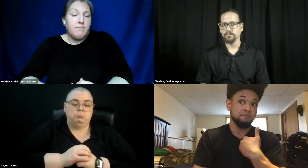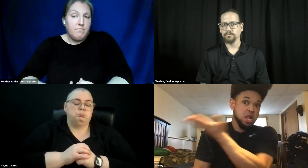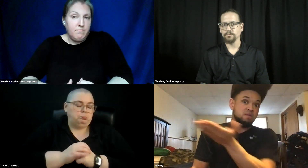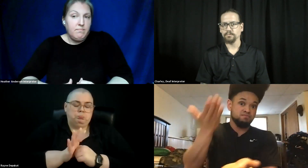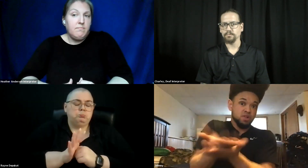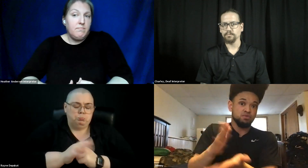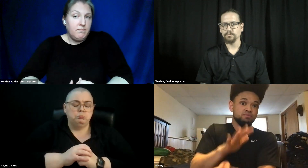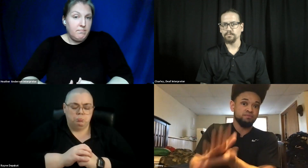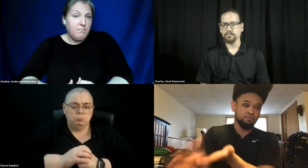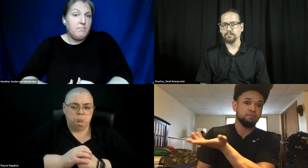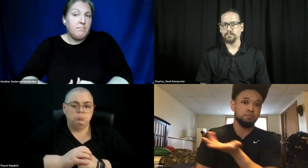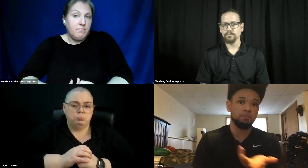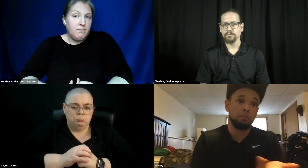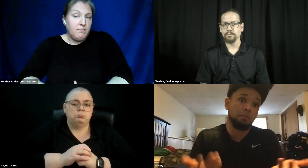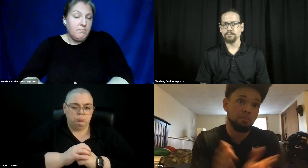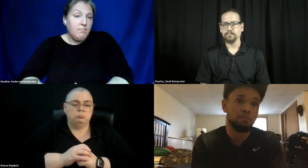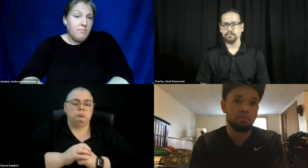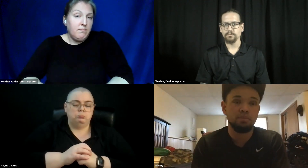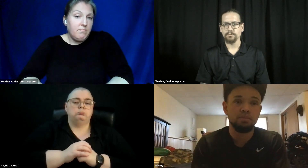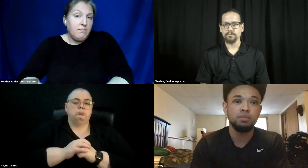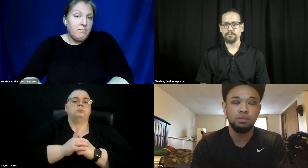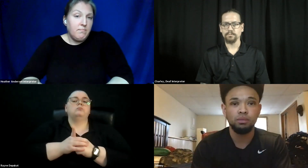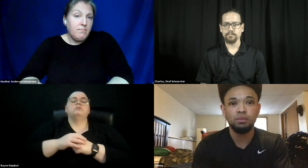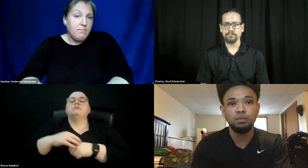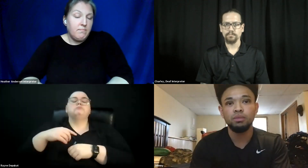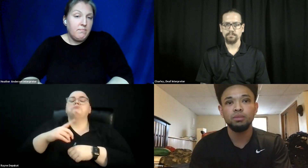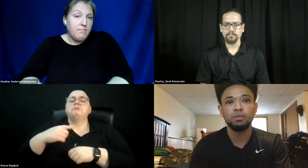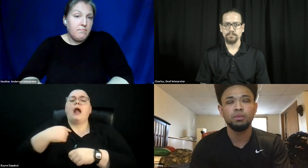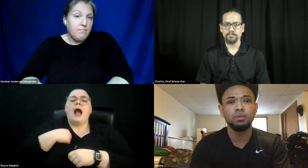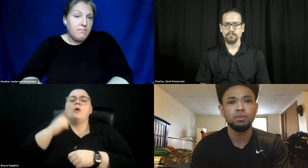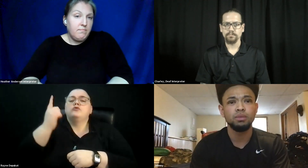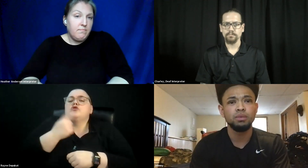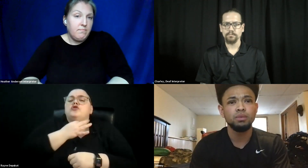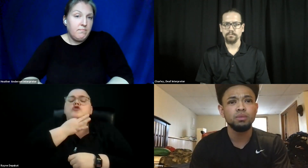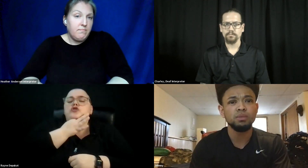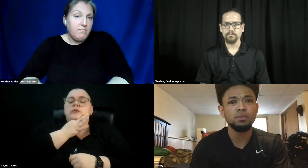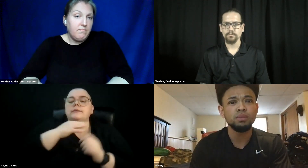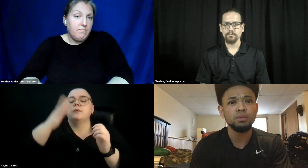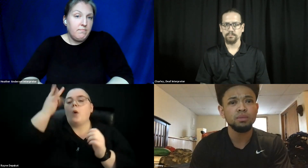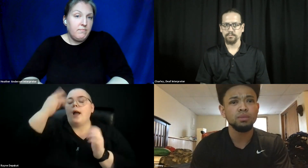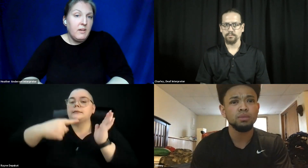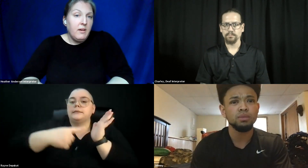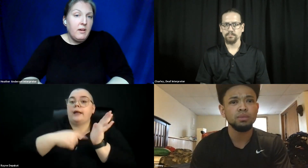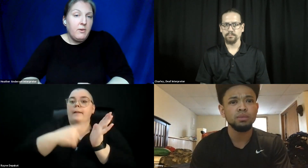I could get it from them and to give it to you.